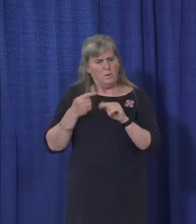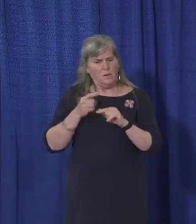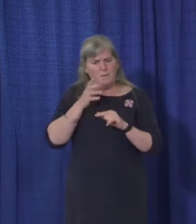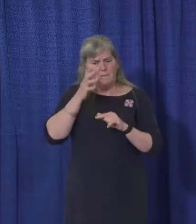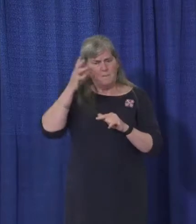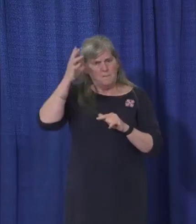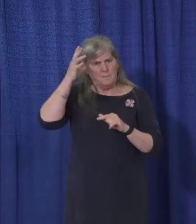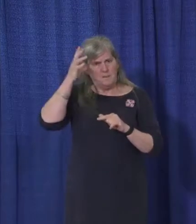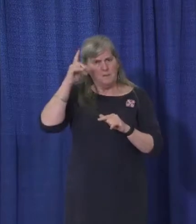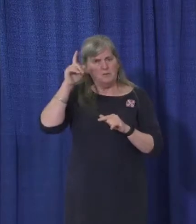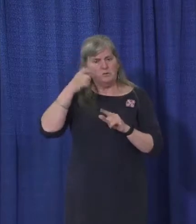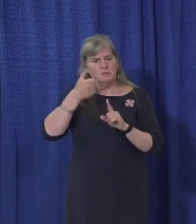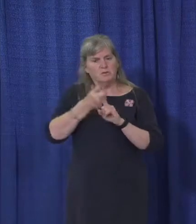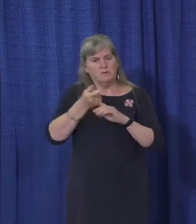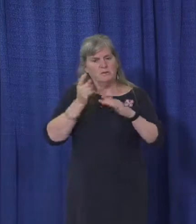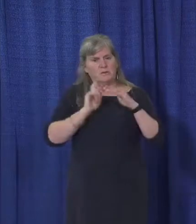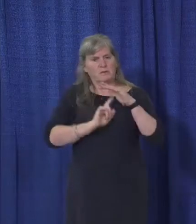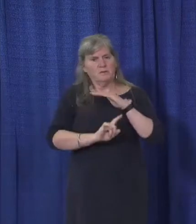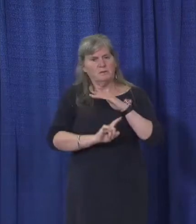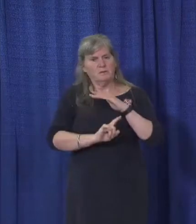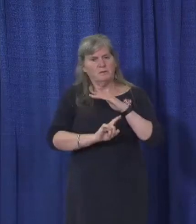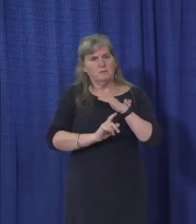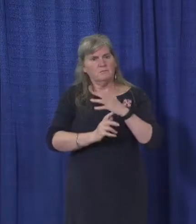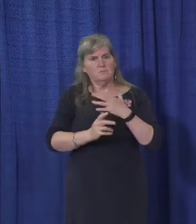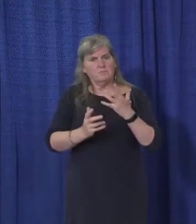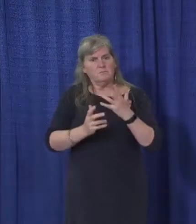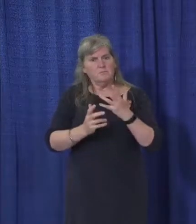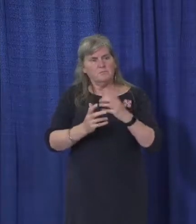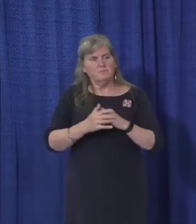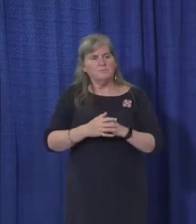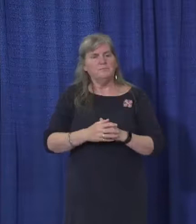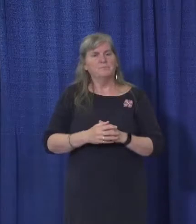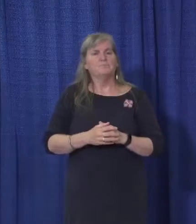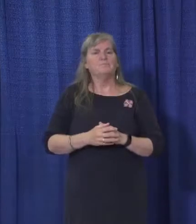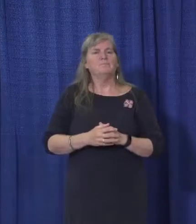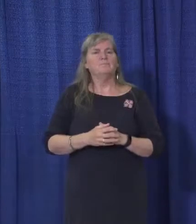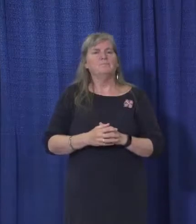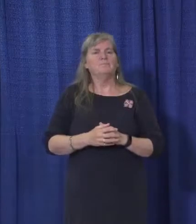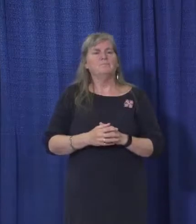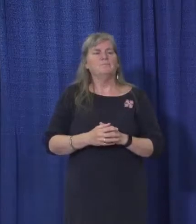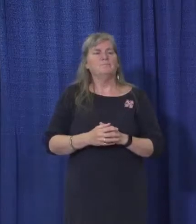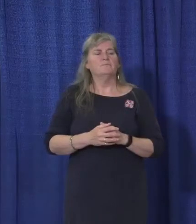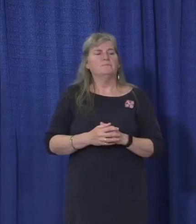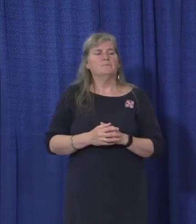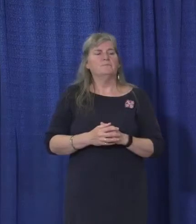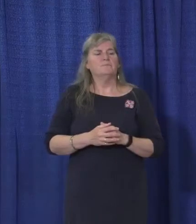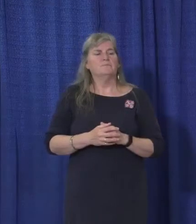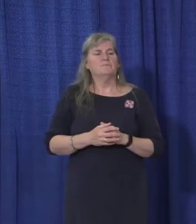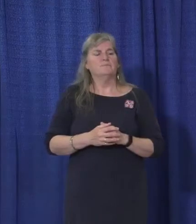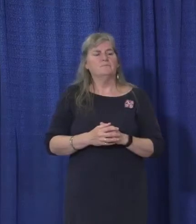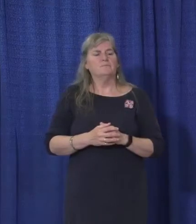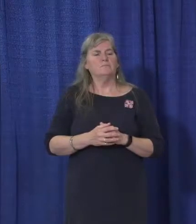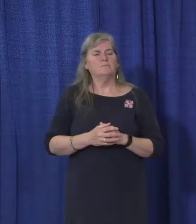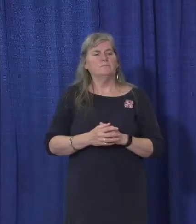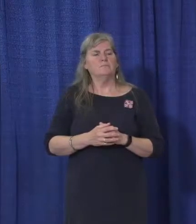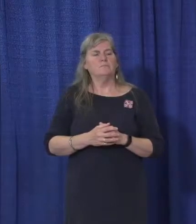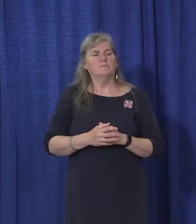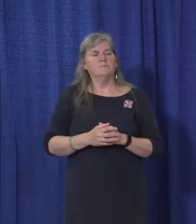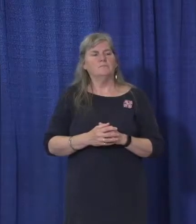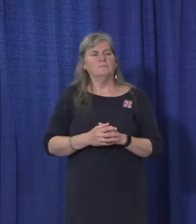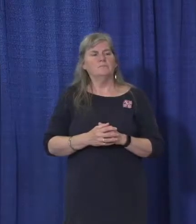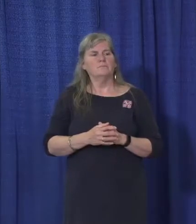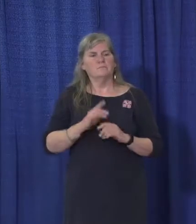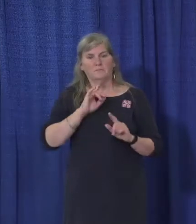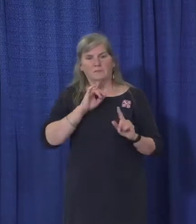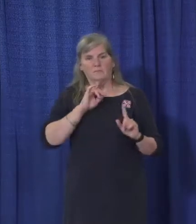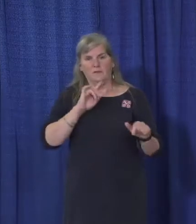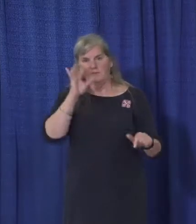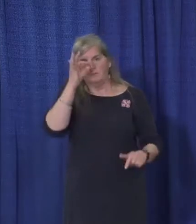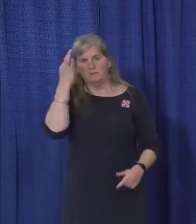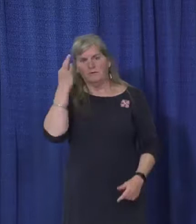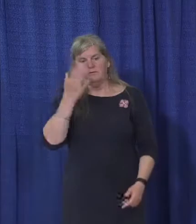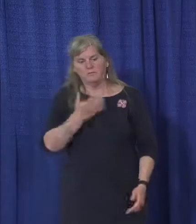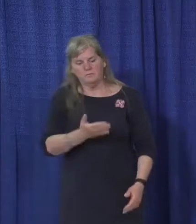parents should self isolate?